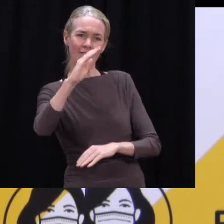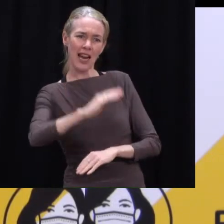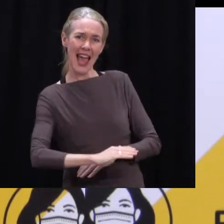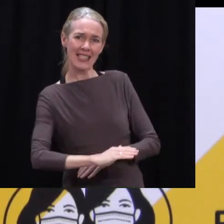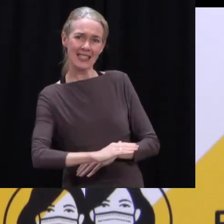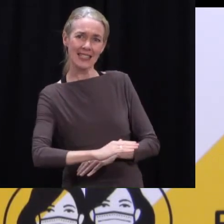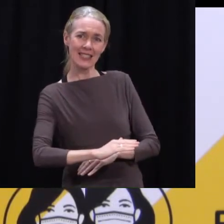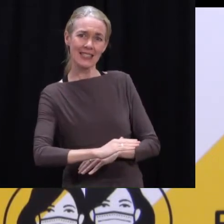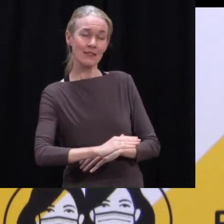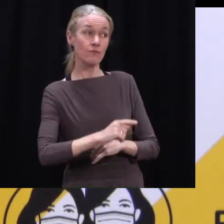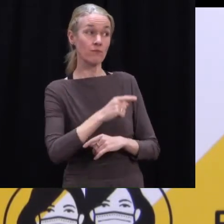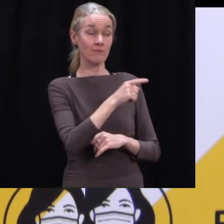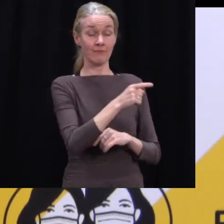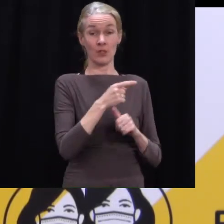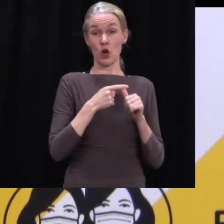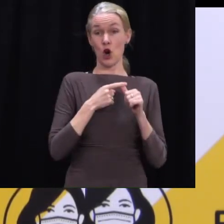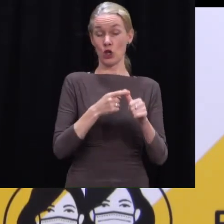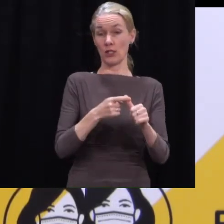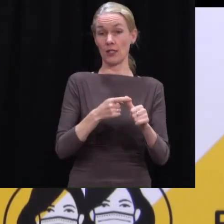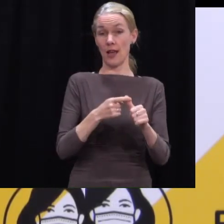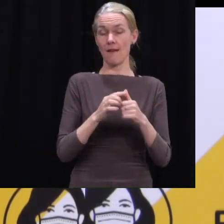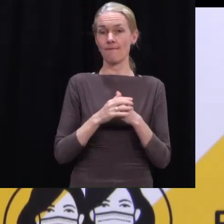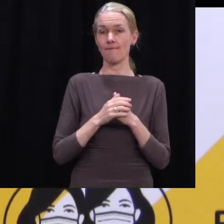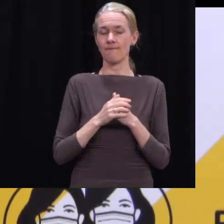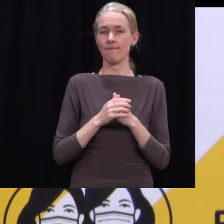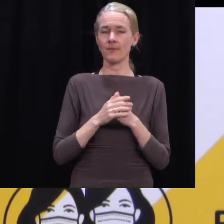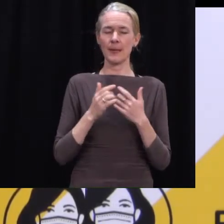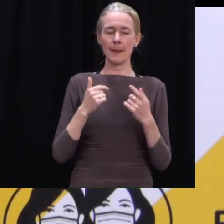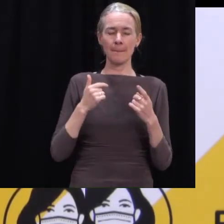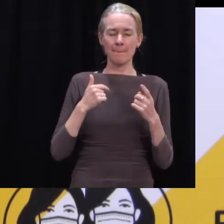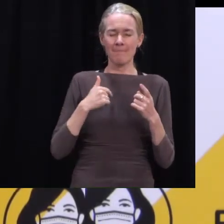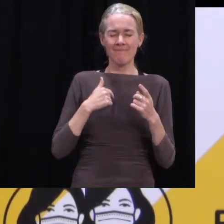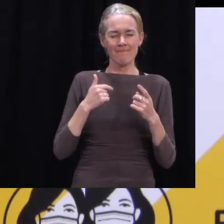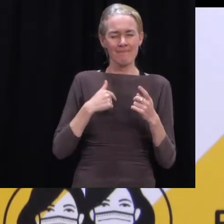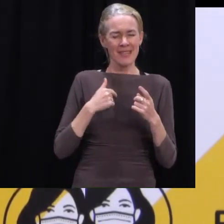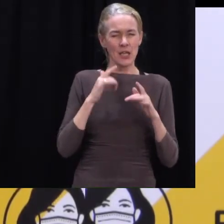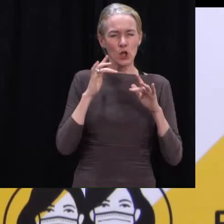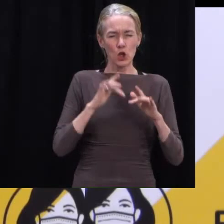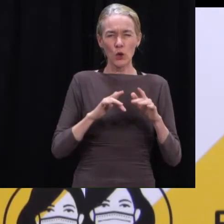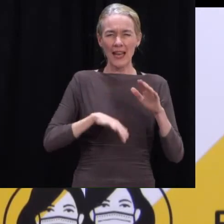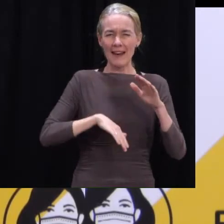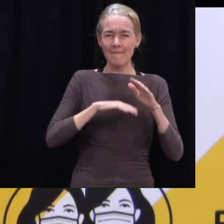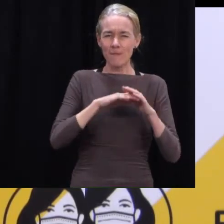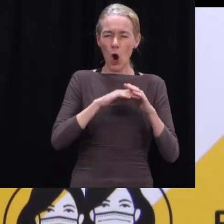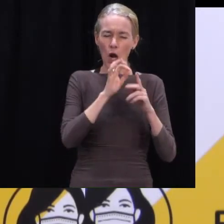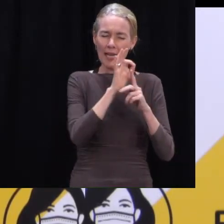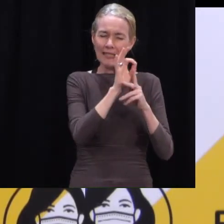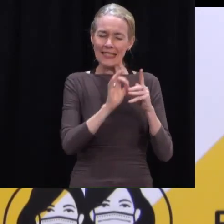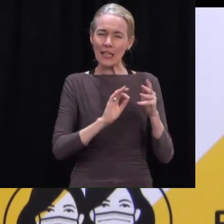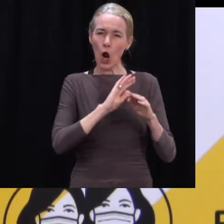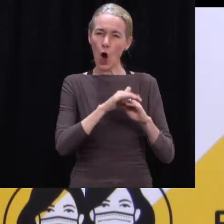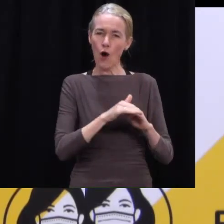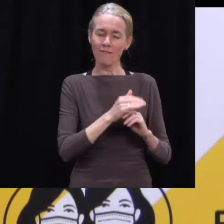affecting children who are that young? Are they seriously impacted? >> If you don't mind,